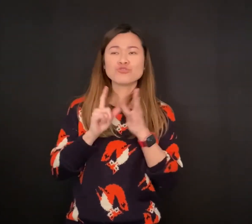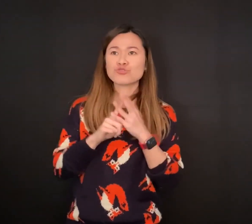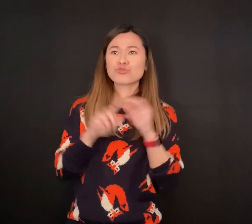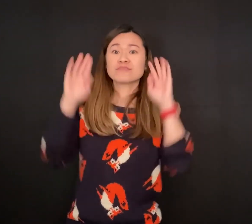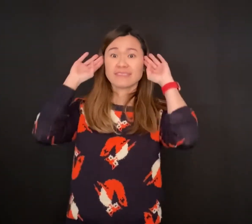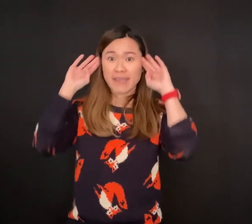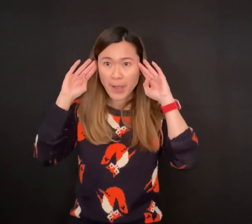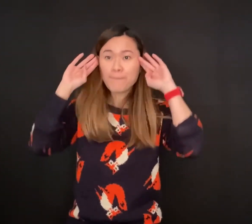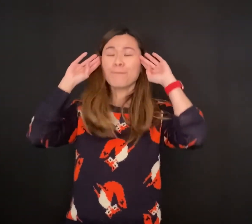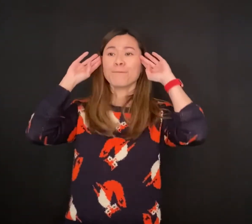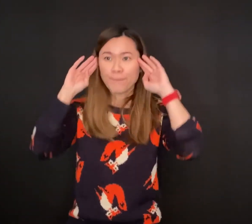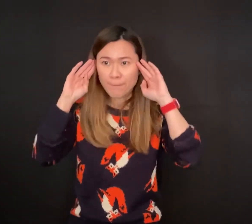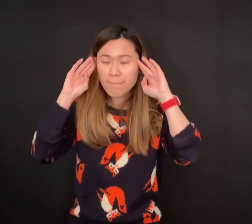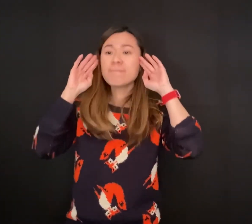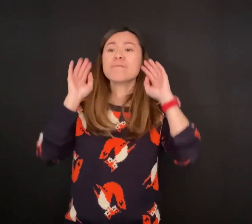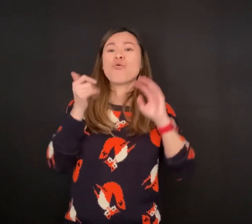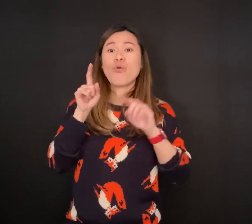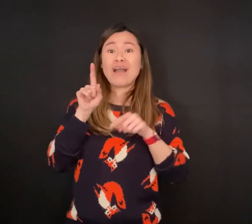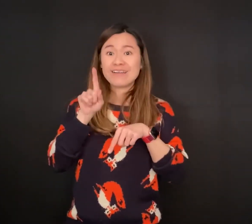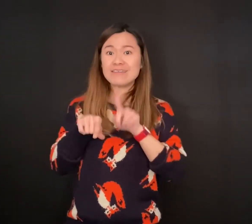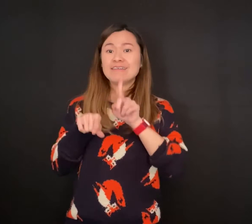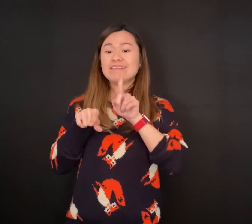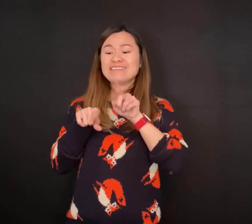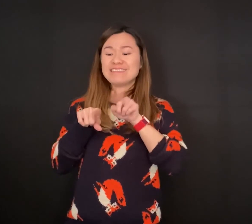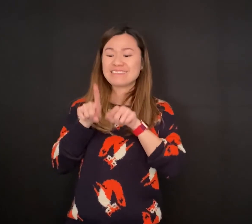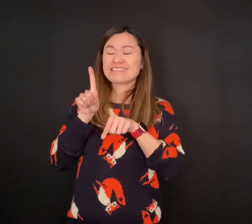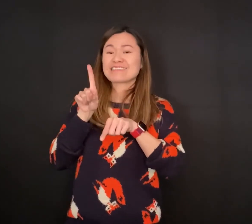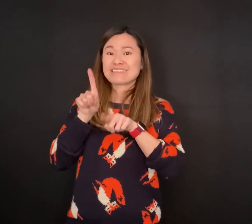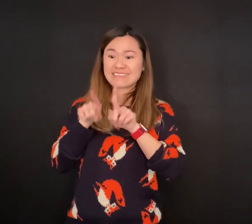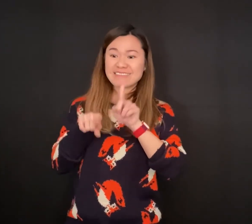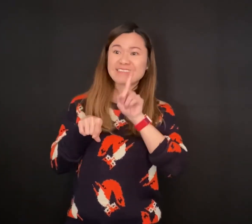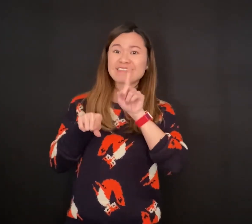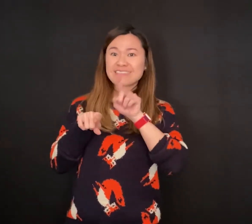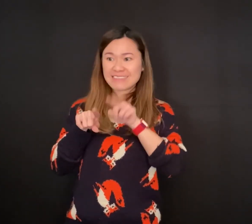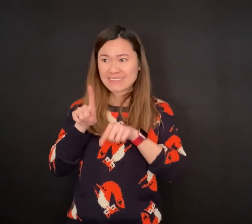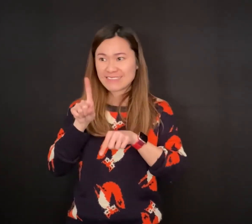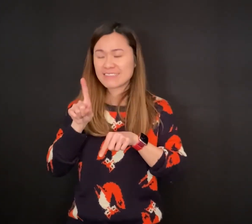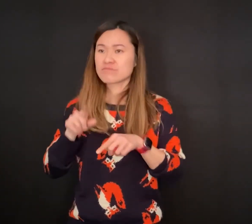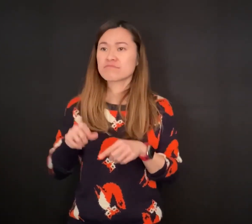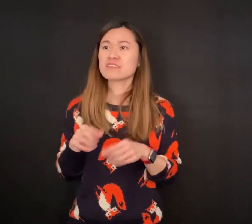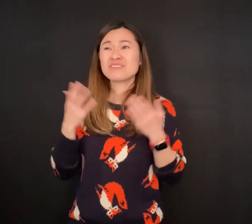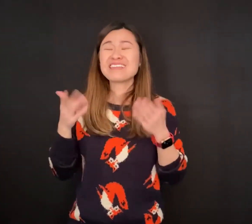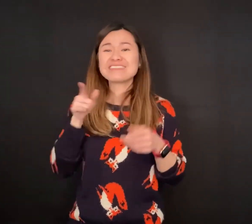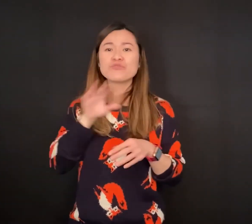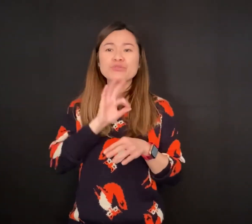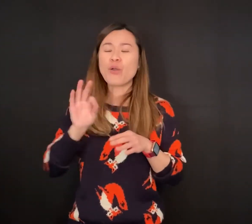sit ups and some leg raises. Really it's not about being